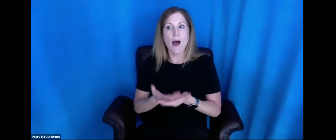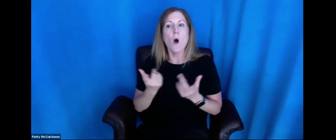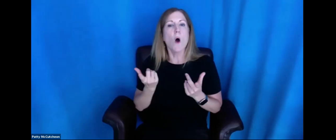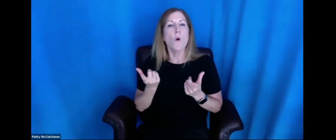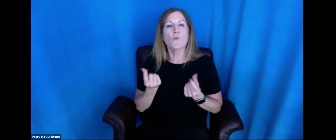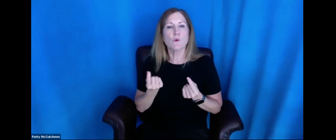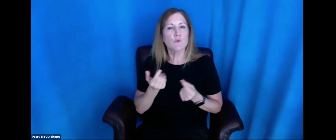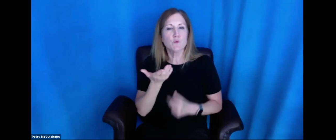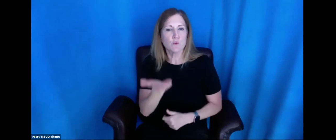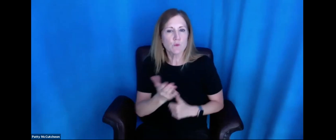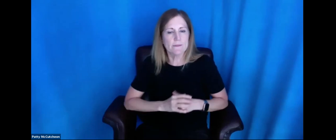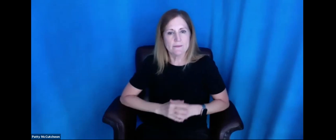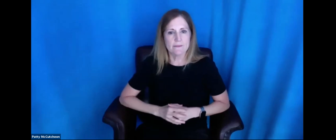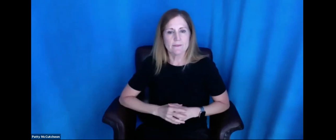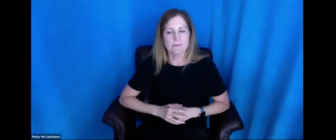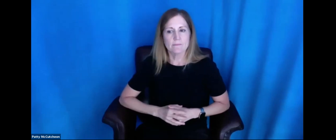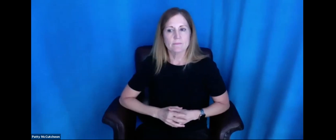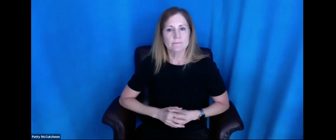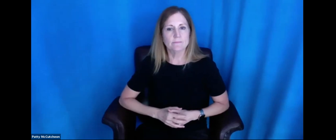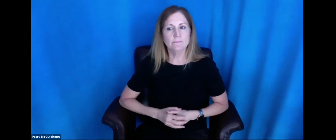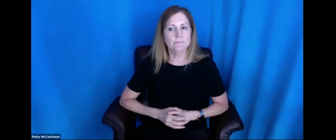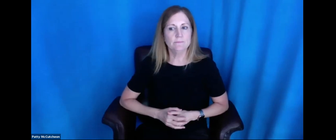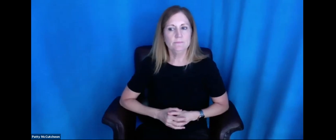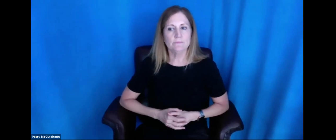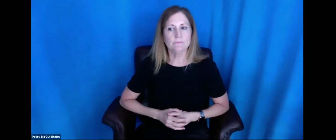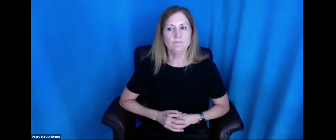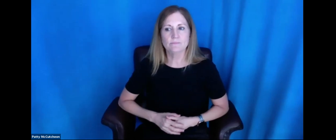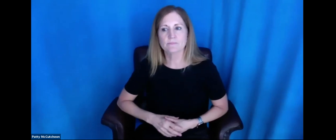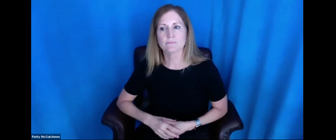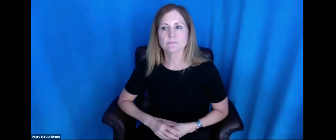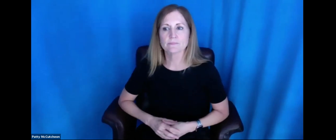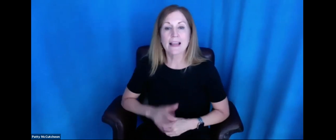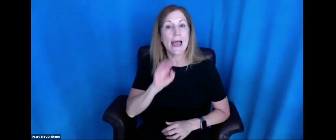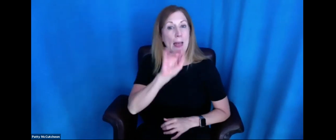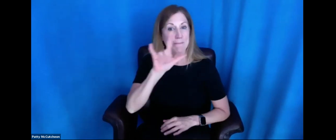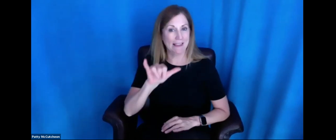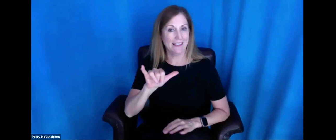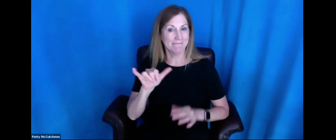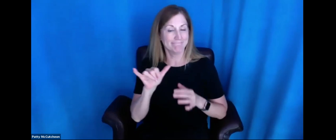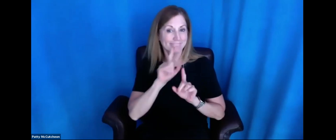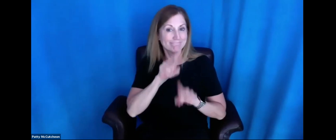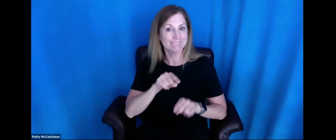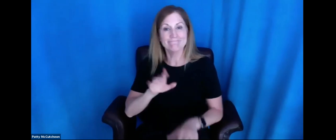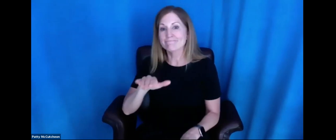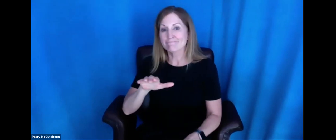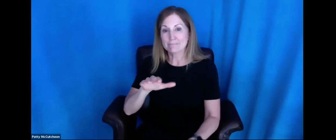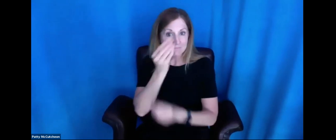Emily Hunt: Michael, and everyone, I did want to